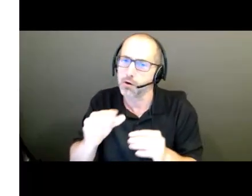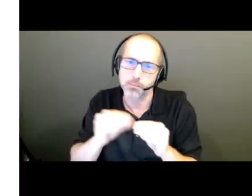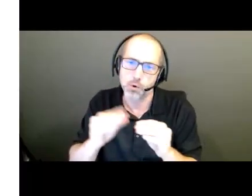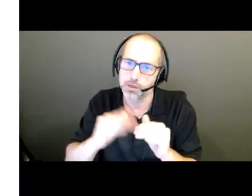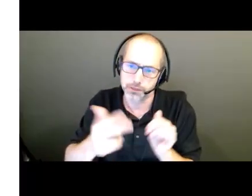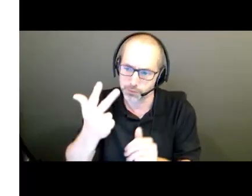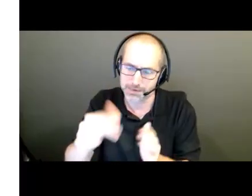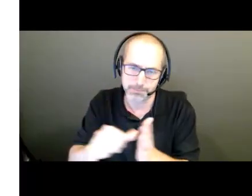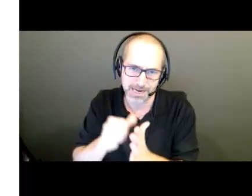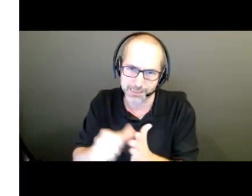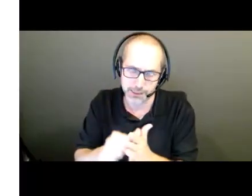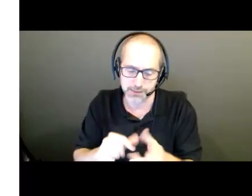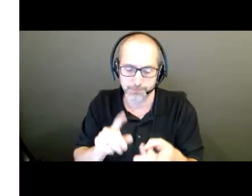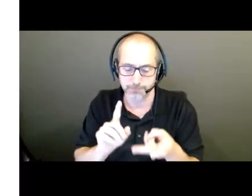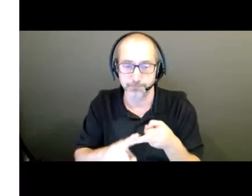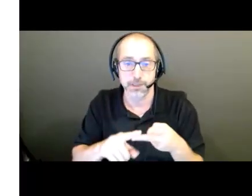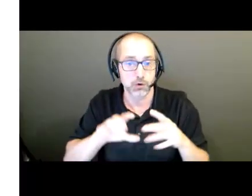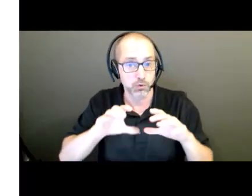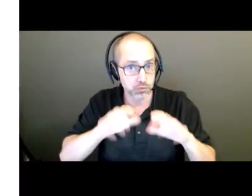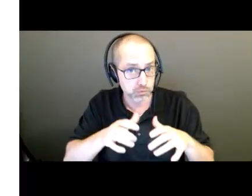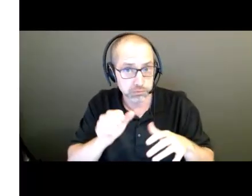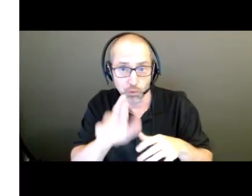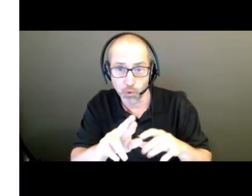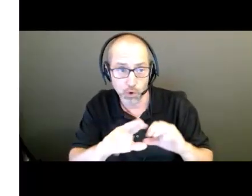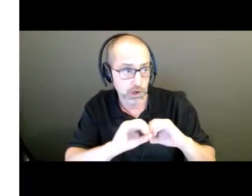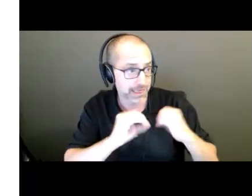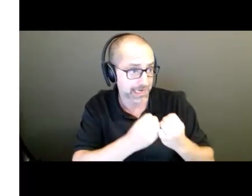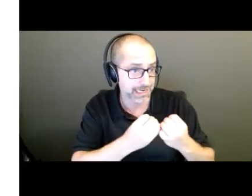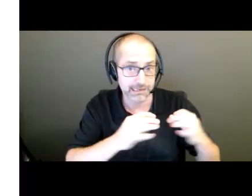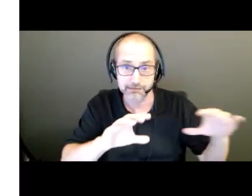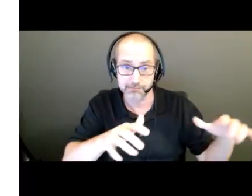For groups and collectives, include one CV per member.